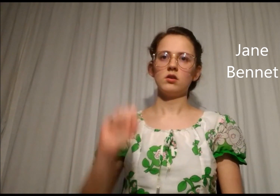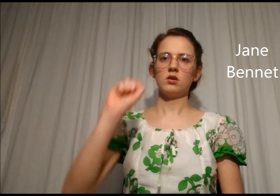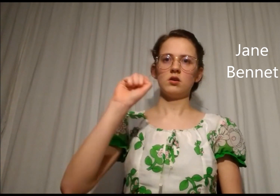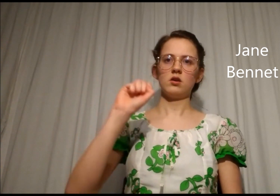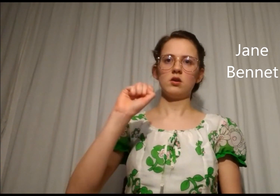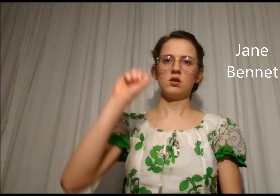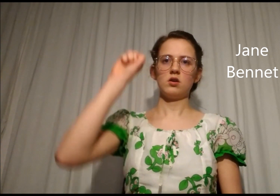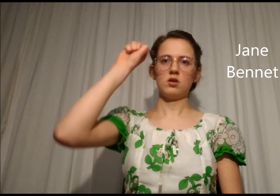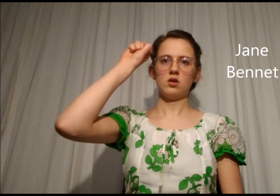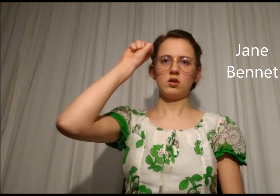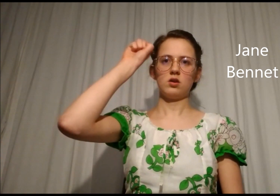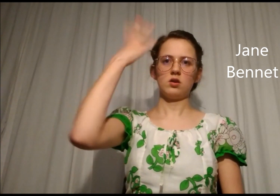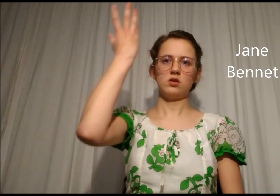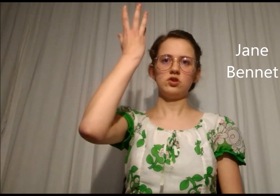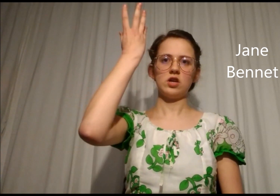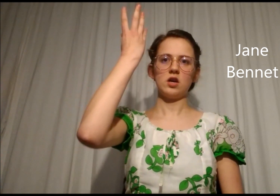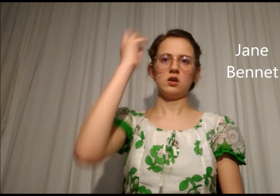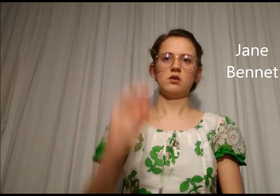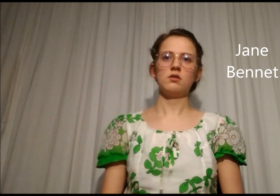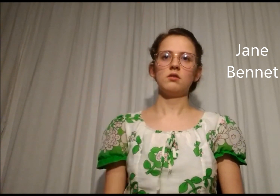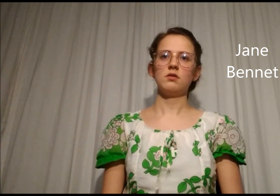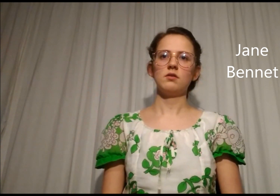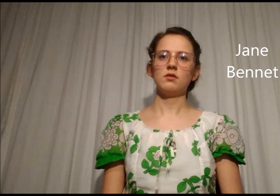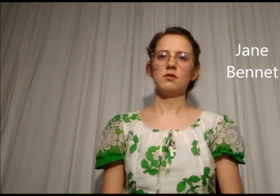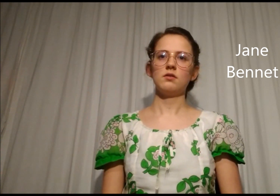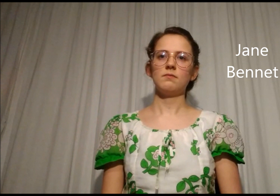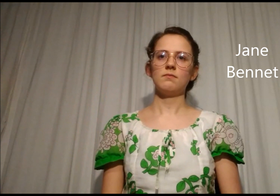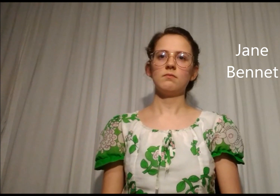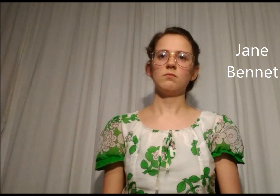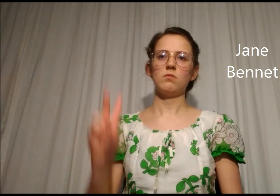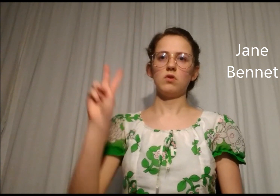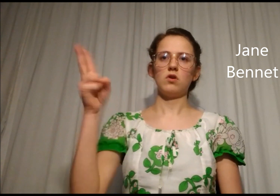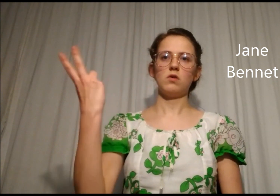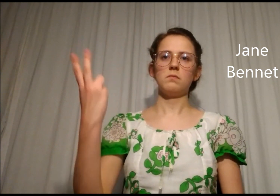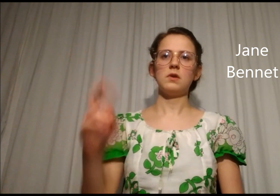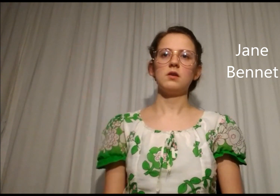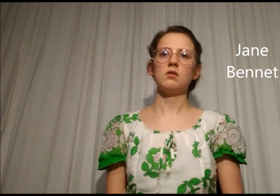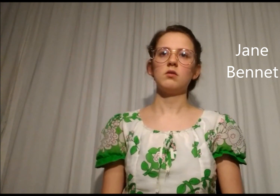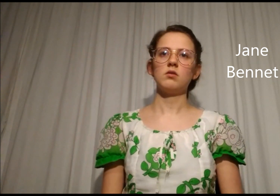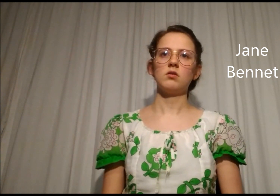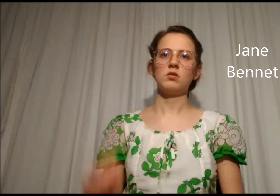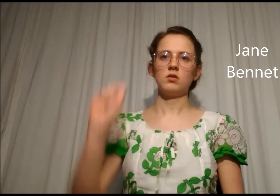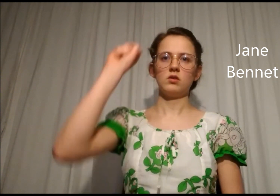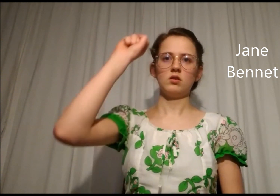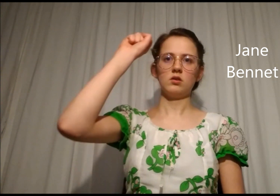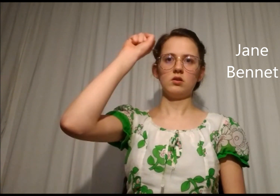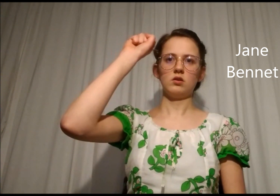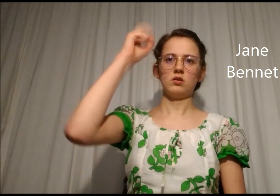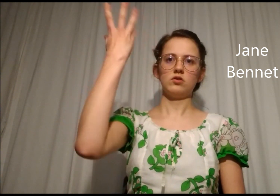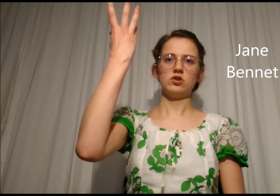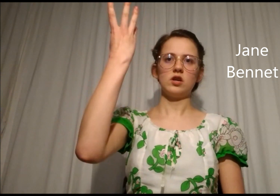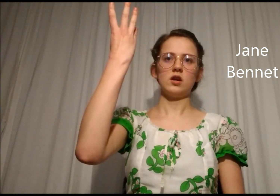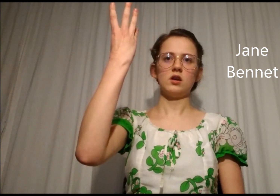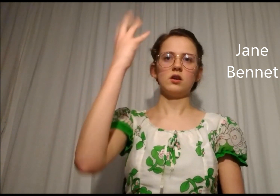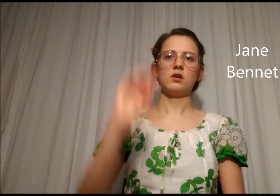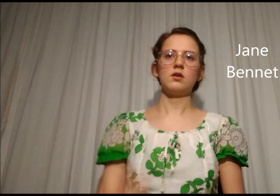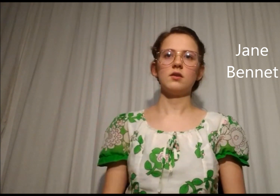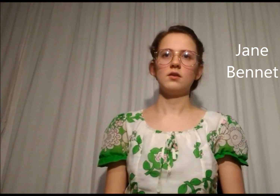Jane, again, Jane